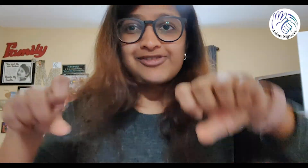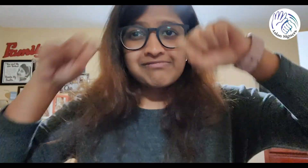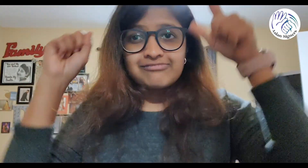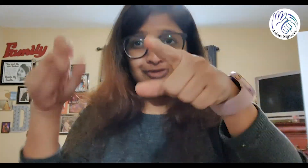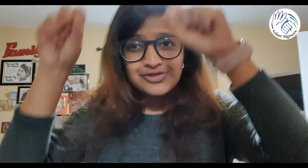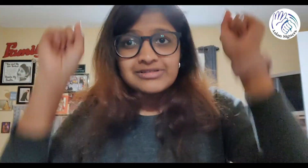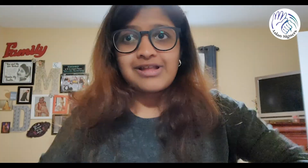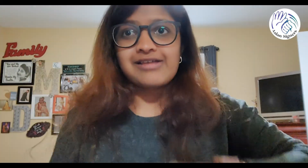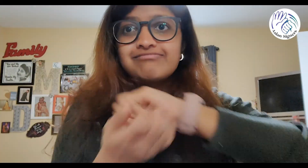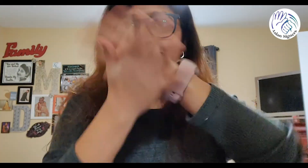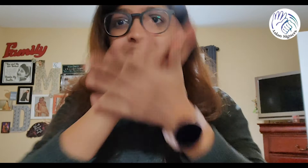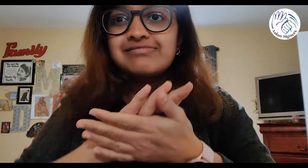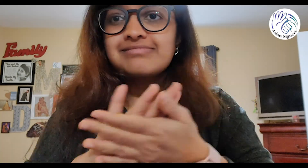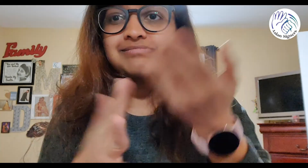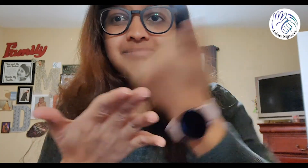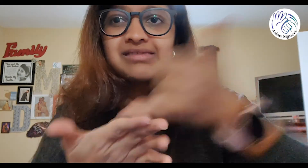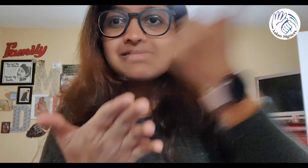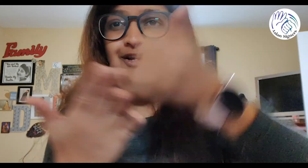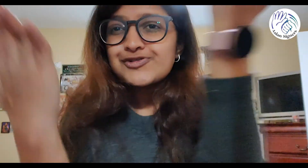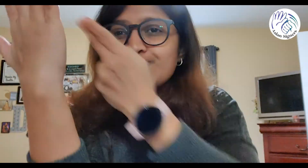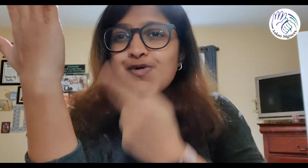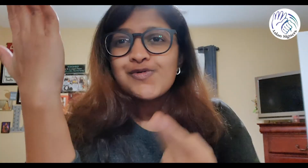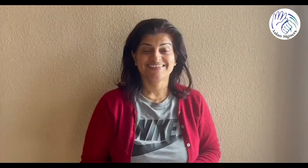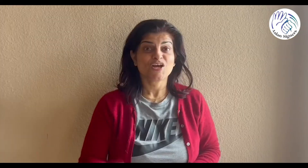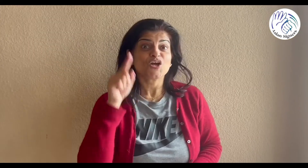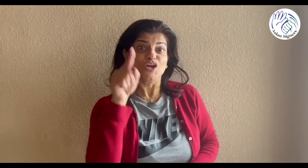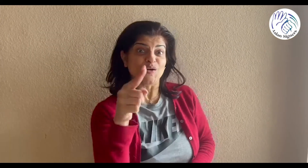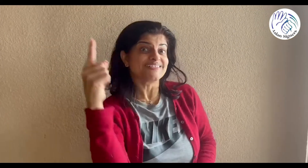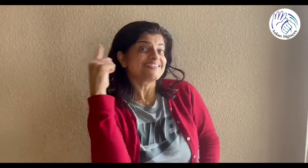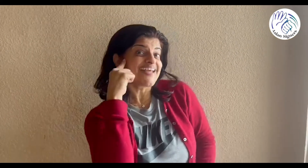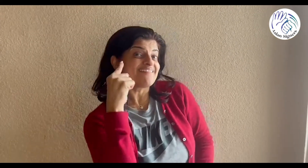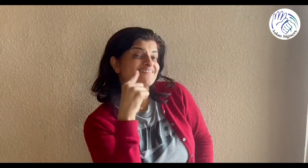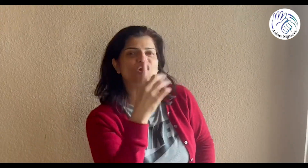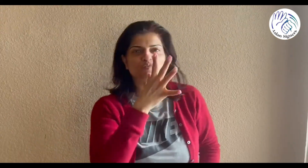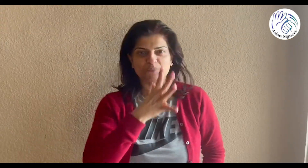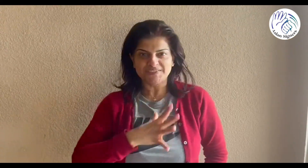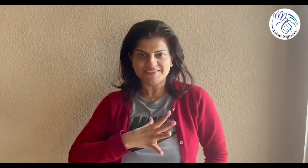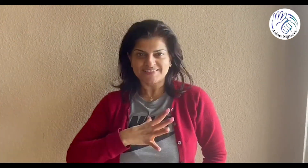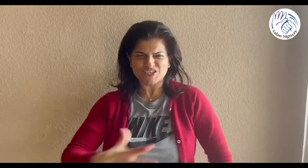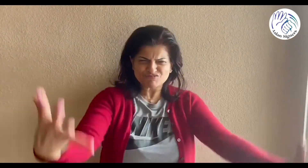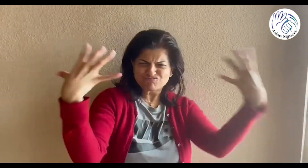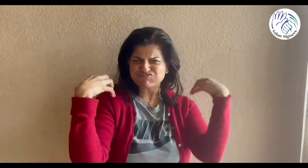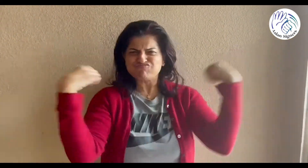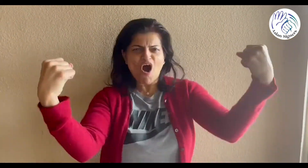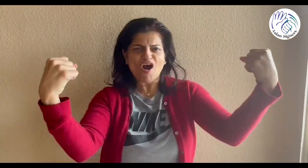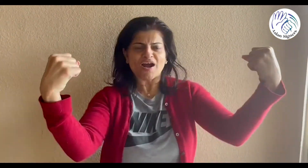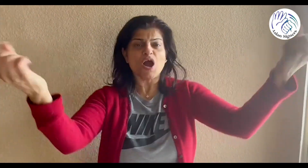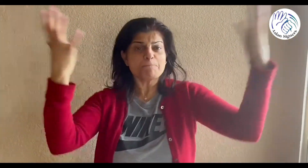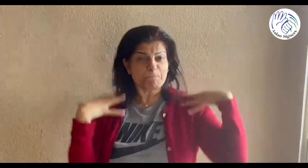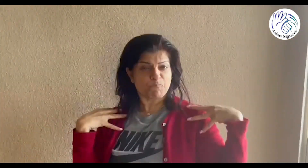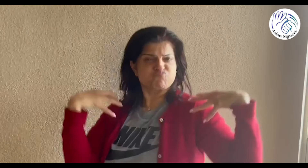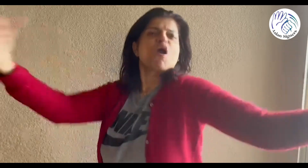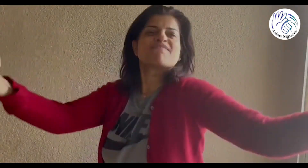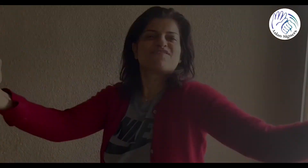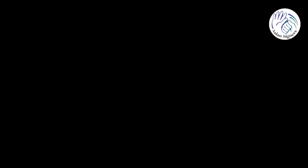You can become an artist! Deaf women are strong and brave!